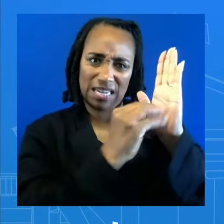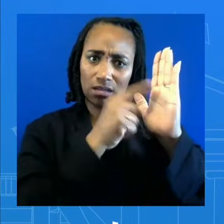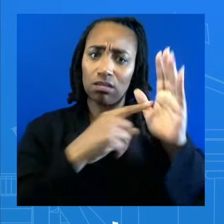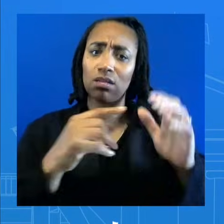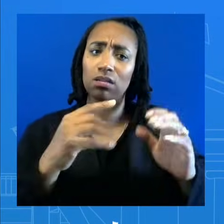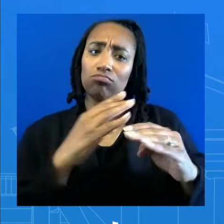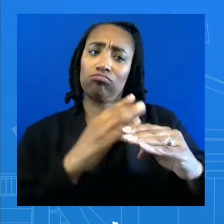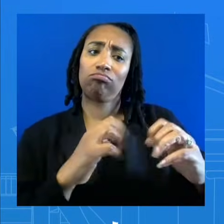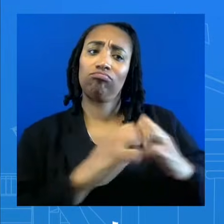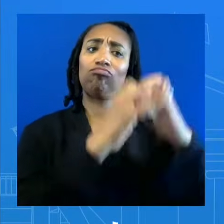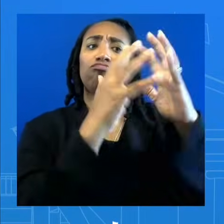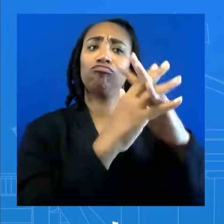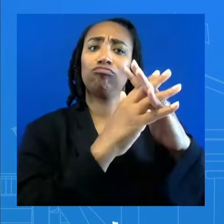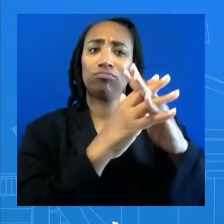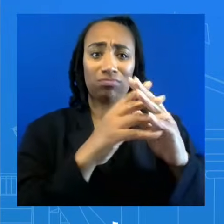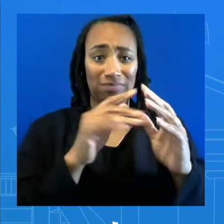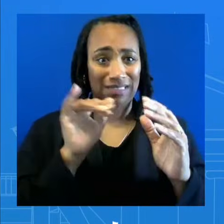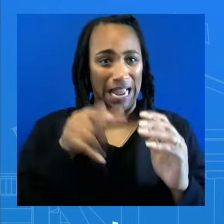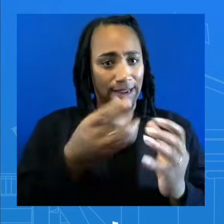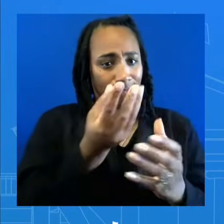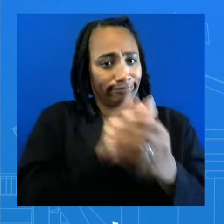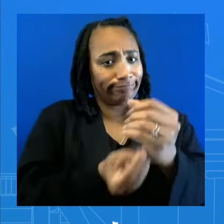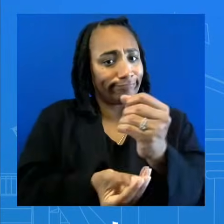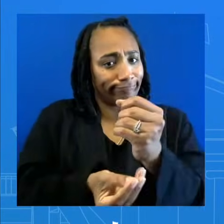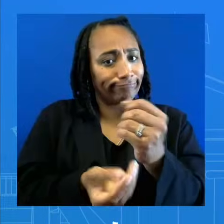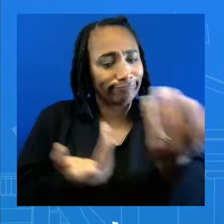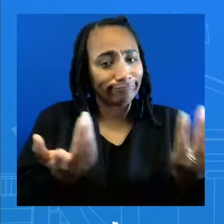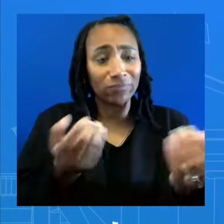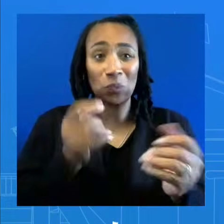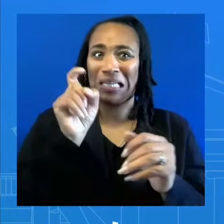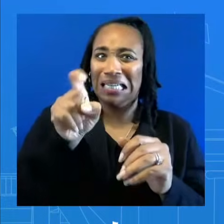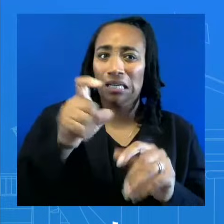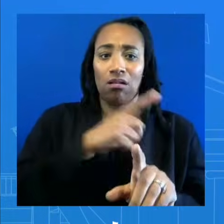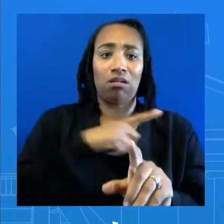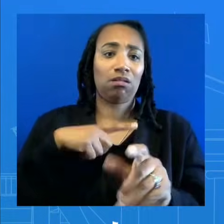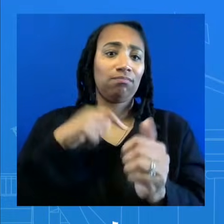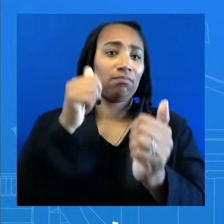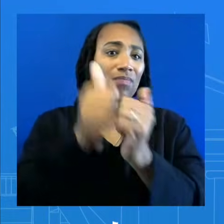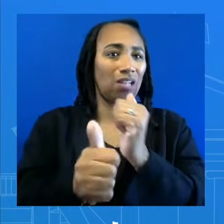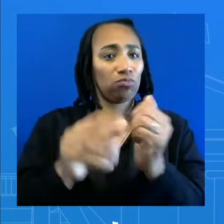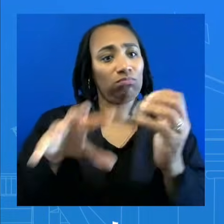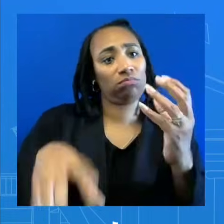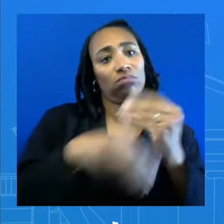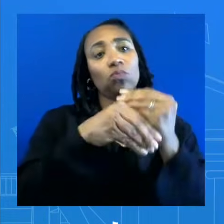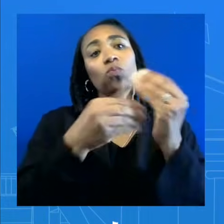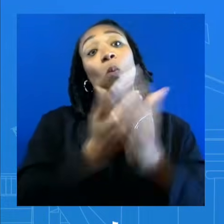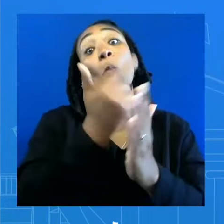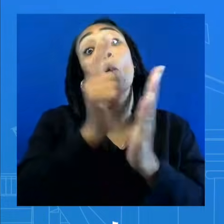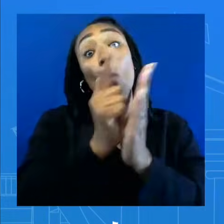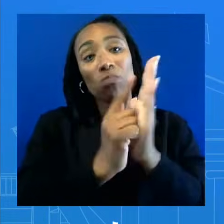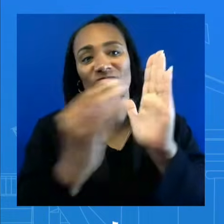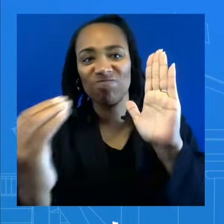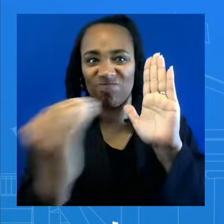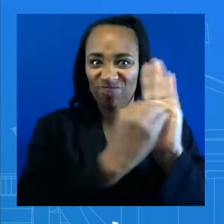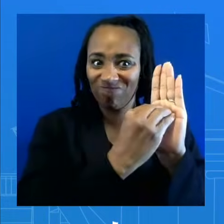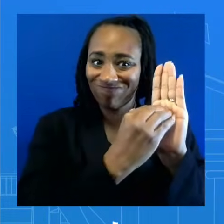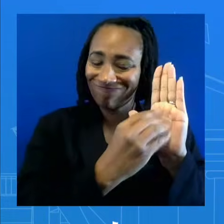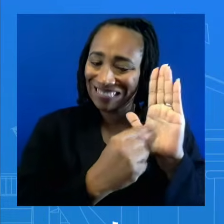Now, tomorrow, there's a little thing called the Army-Navy game. We wish both sides a good game.